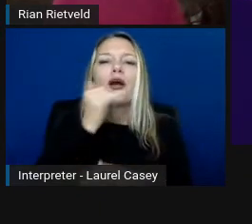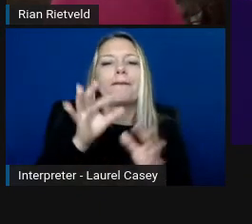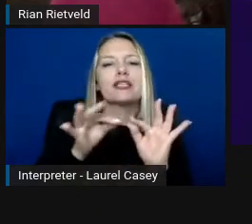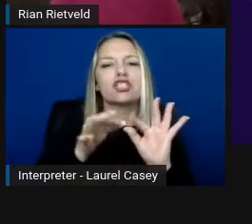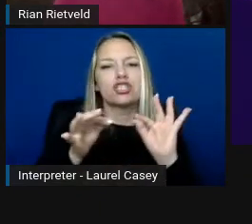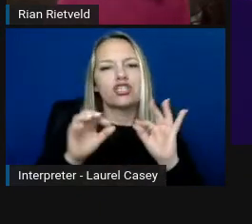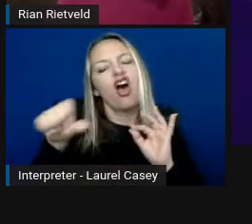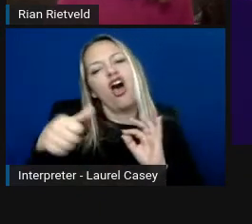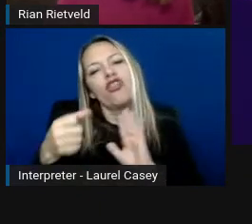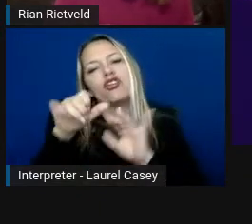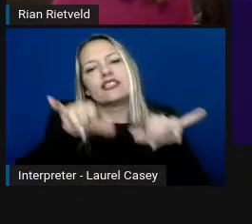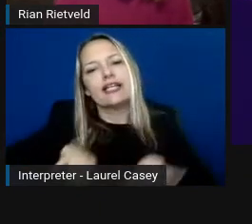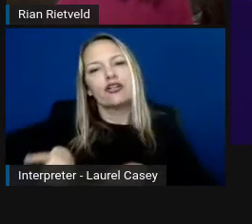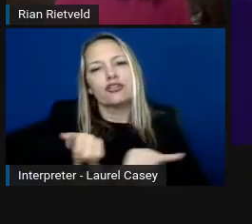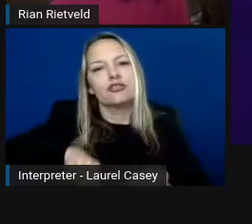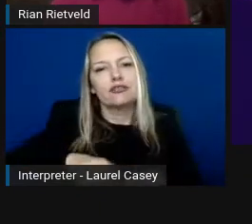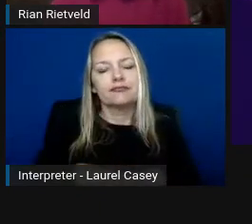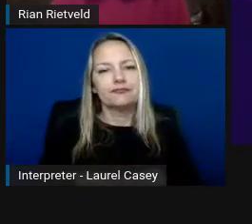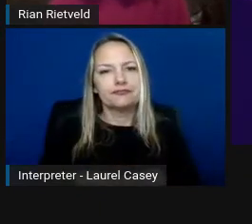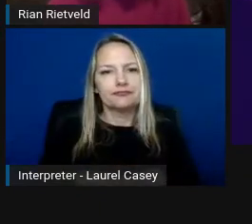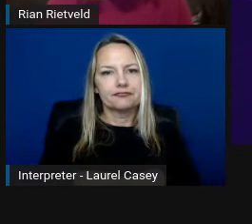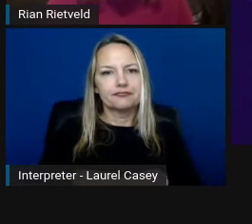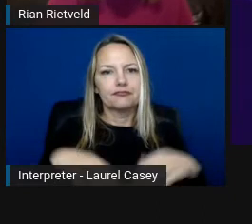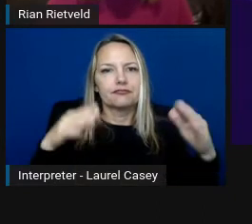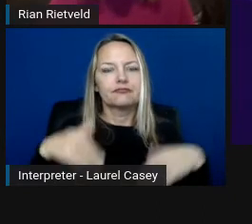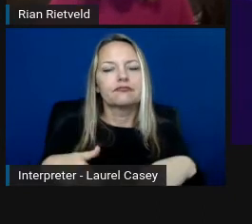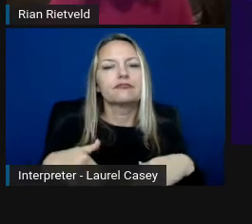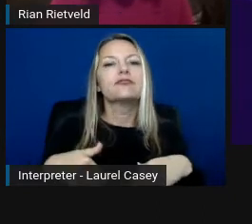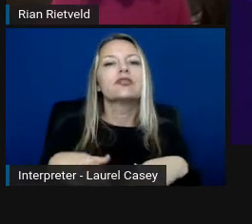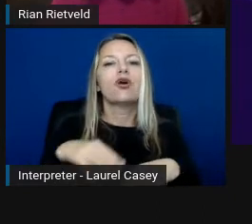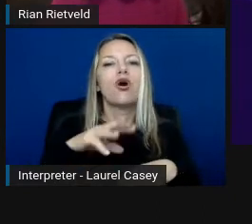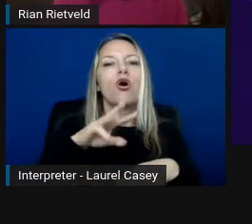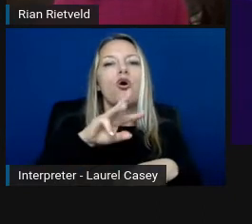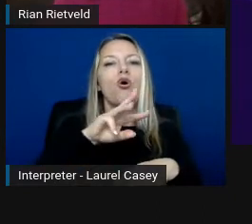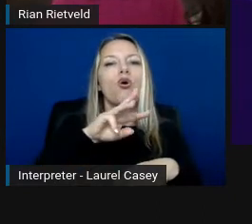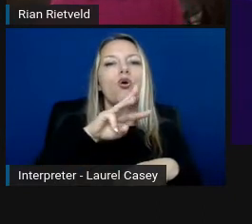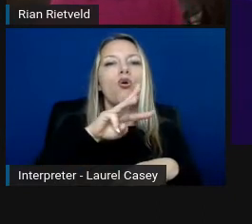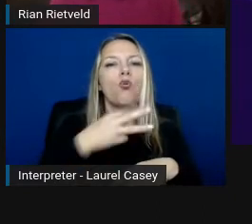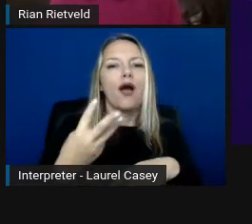Next topic is Web Content Accessibility Guidelines (WCAG) on forms.